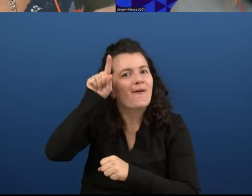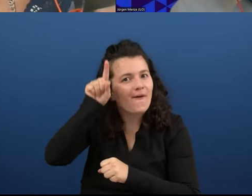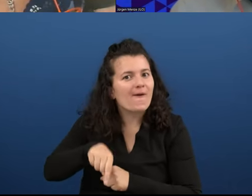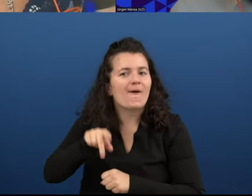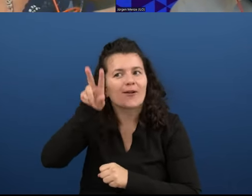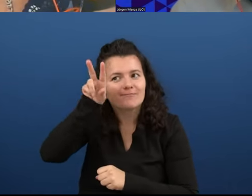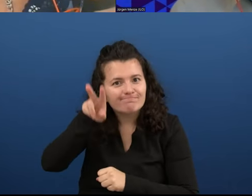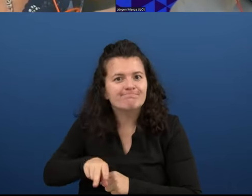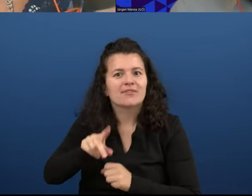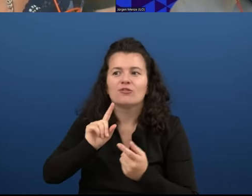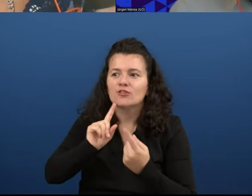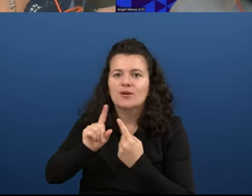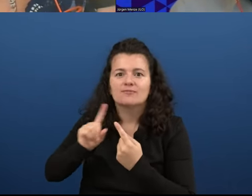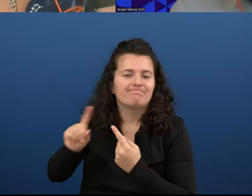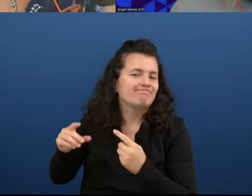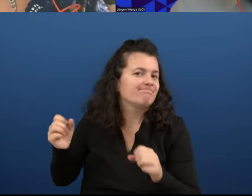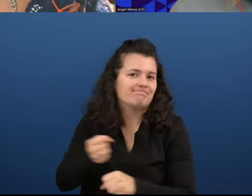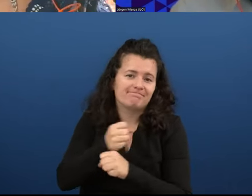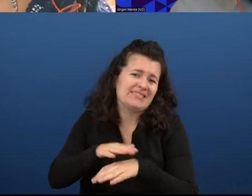11:26:14 Sherlock is Jones language on the person and the copy